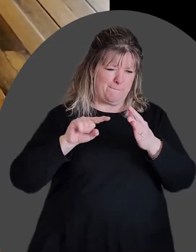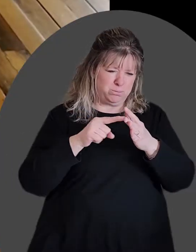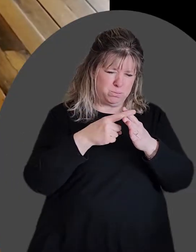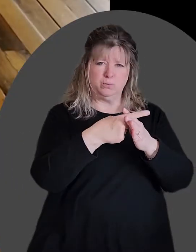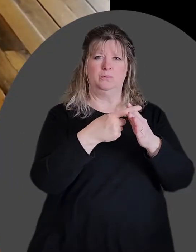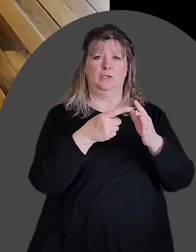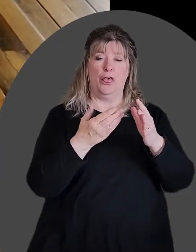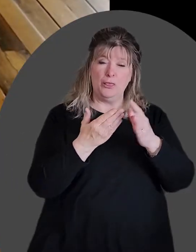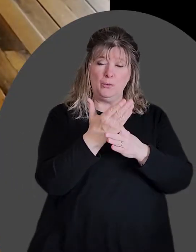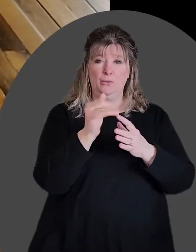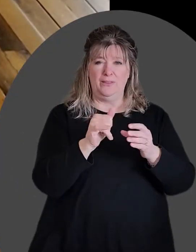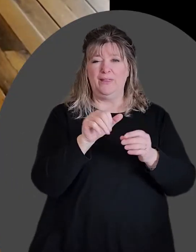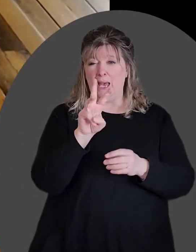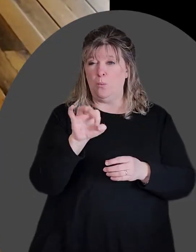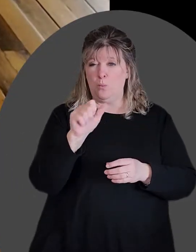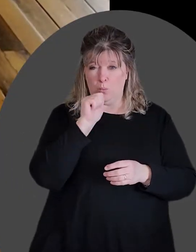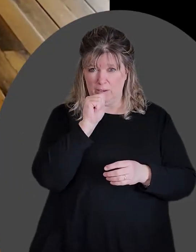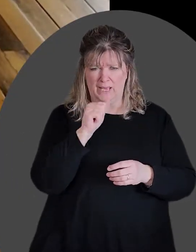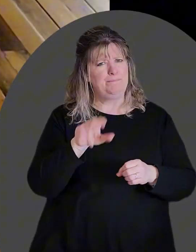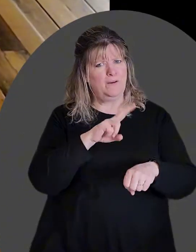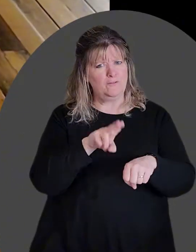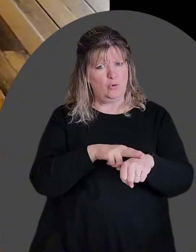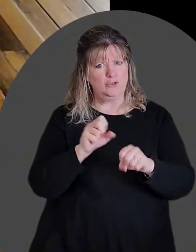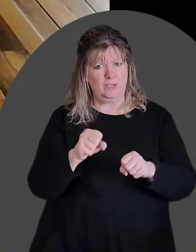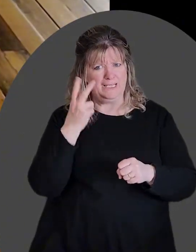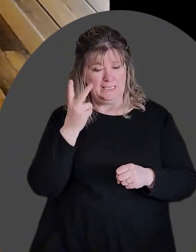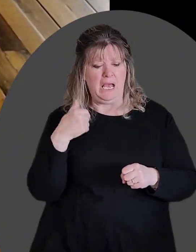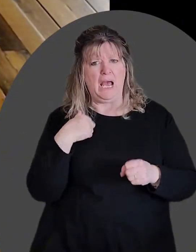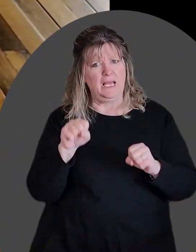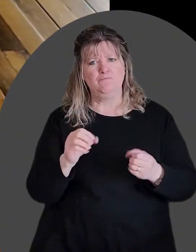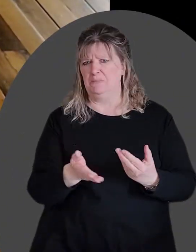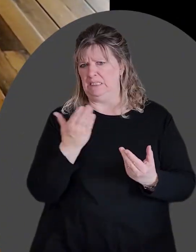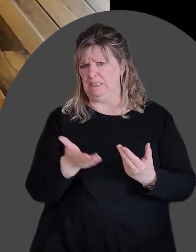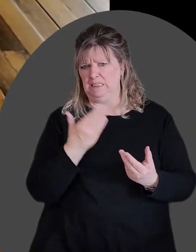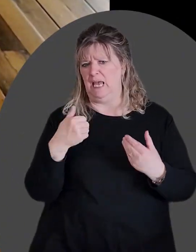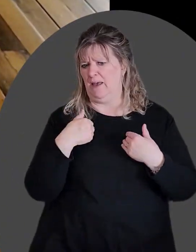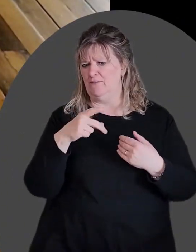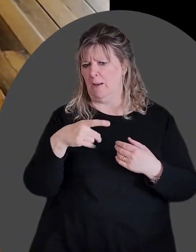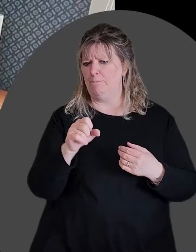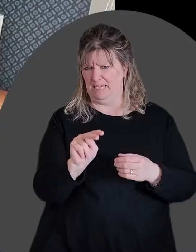and of course you can see that I can put a pin easily through the walnuts that I picked